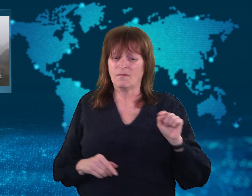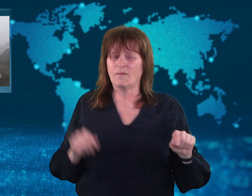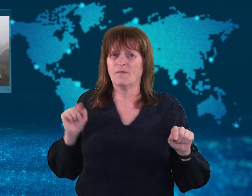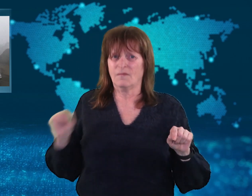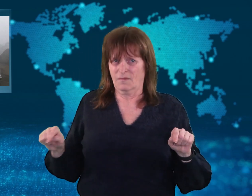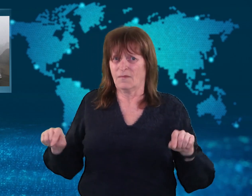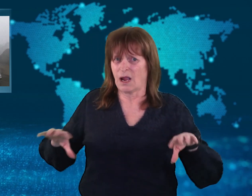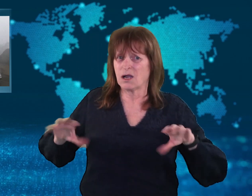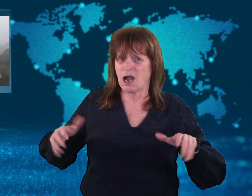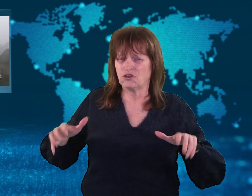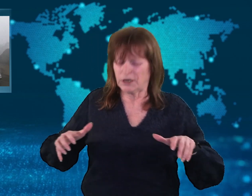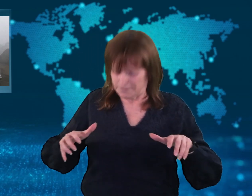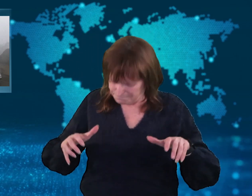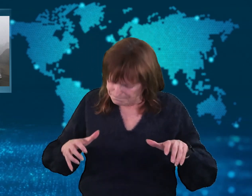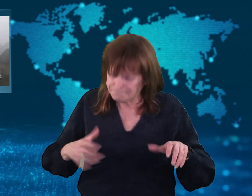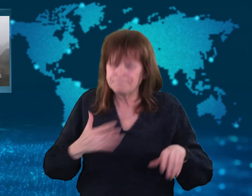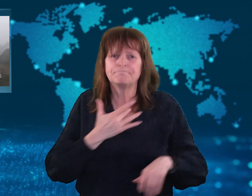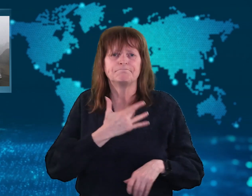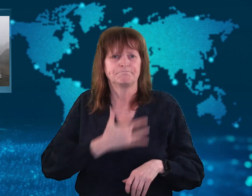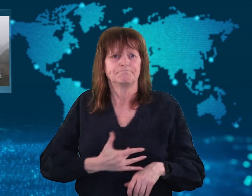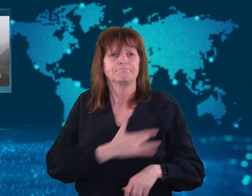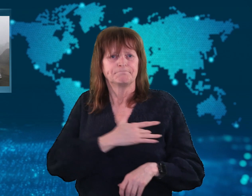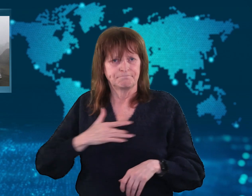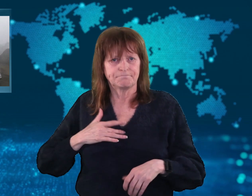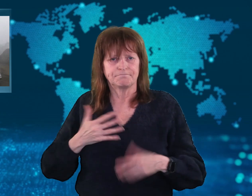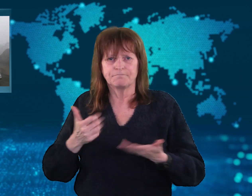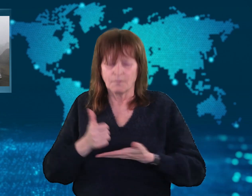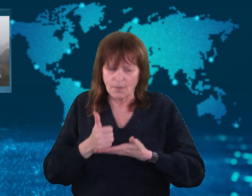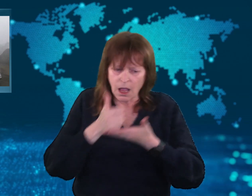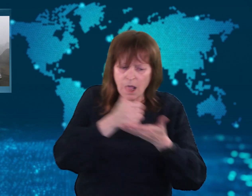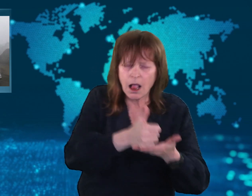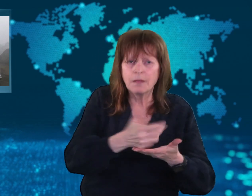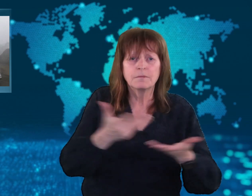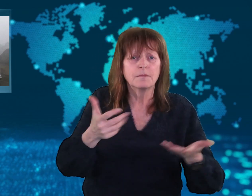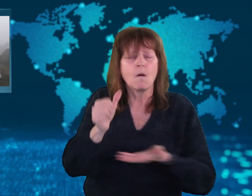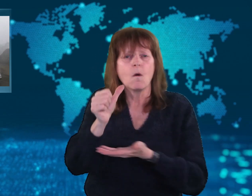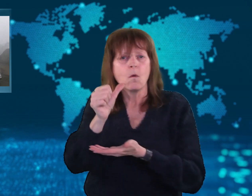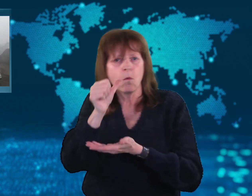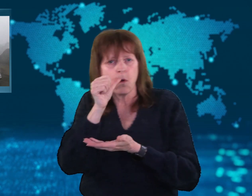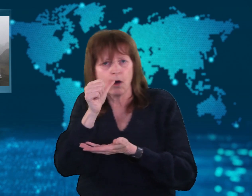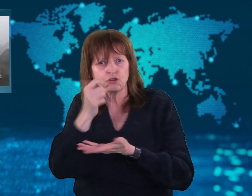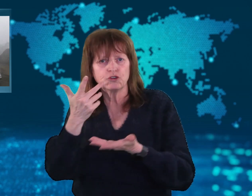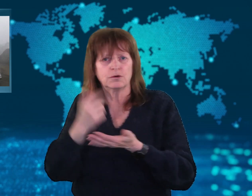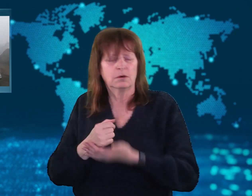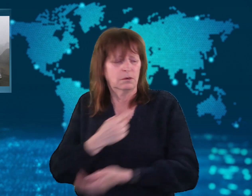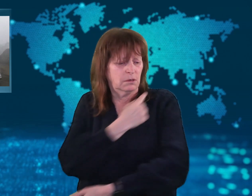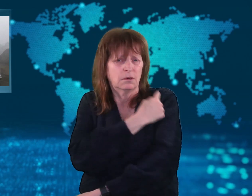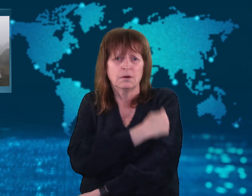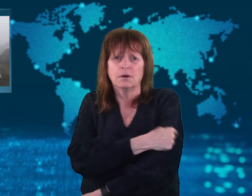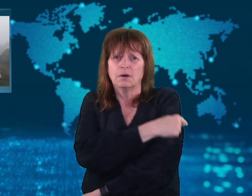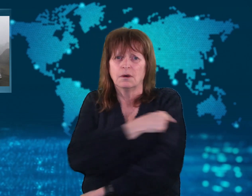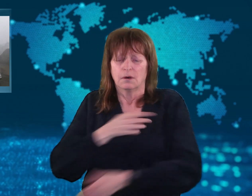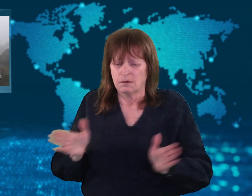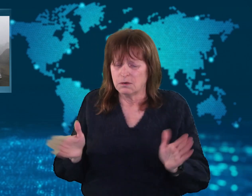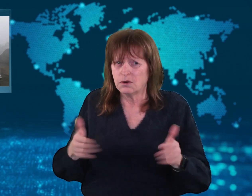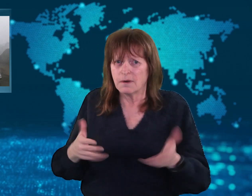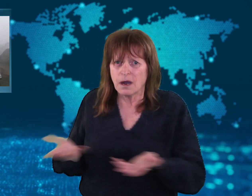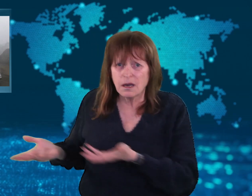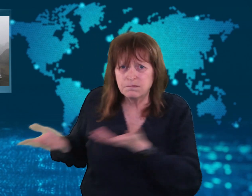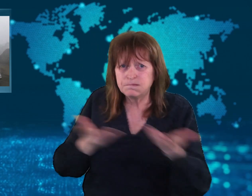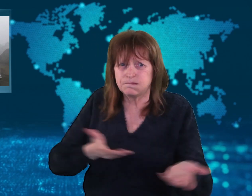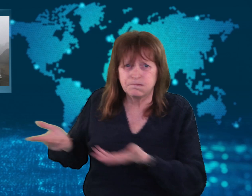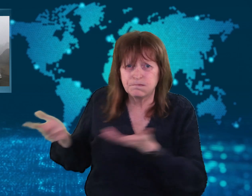already requested help from both neighbors, Australia and New Zealand.